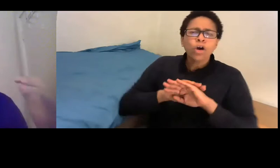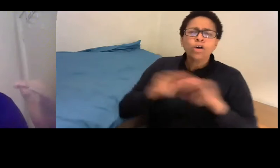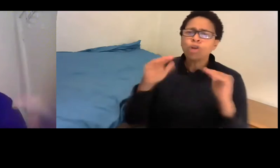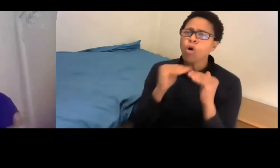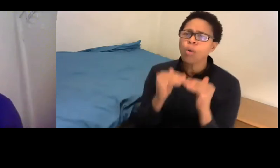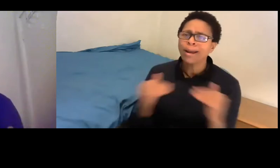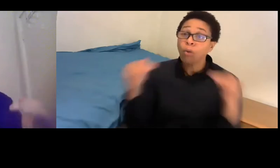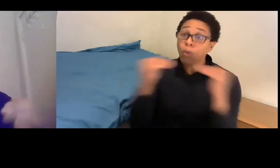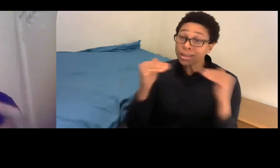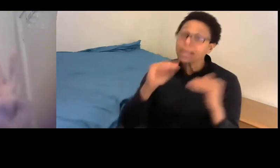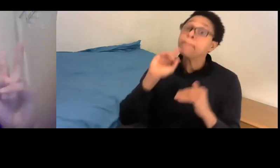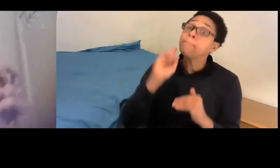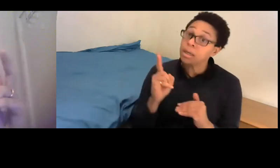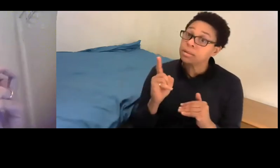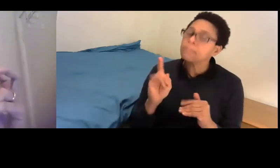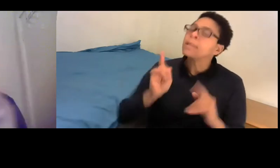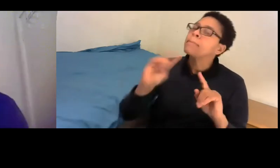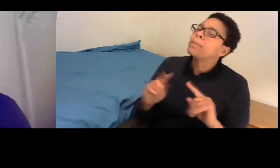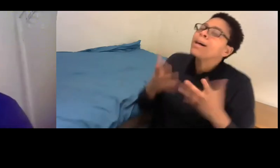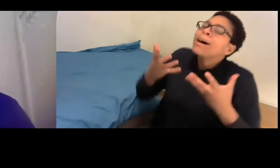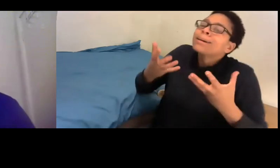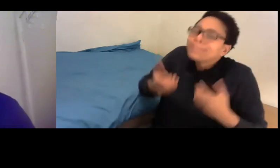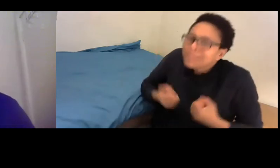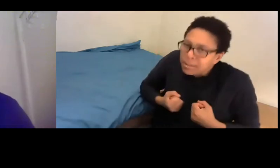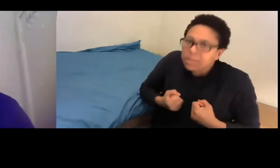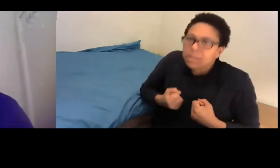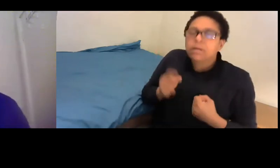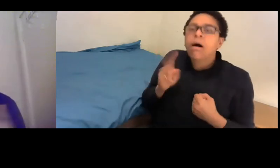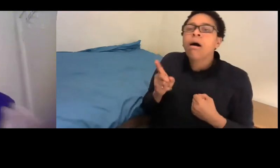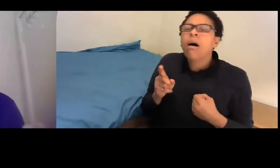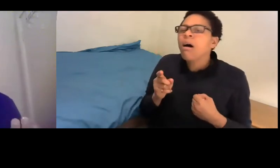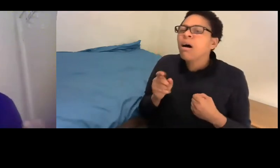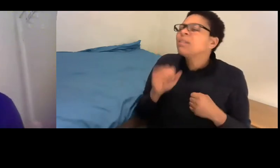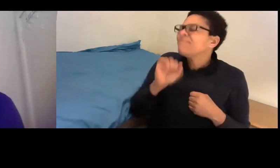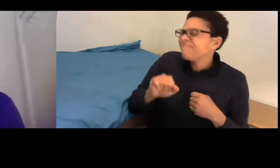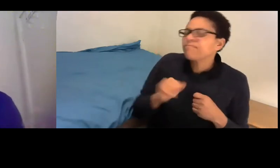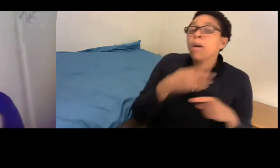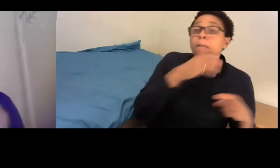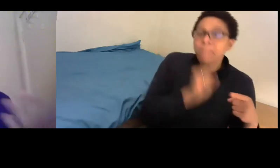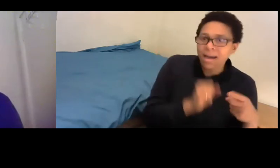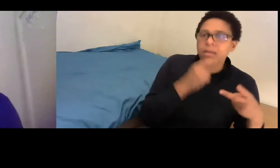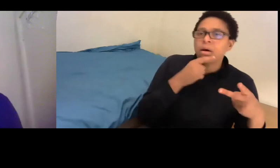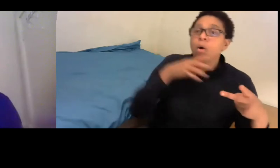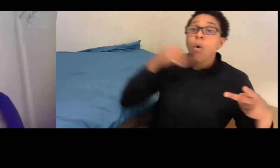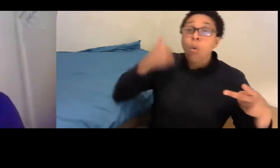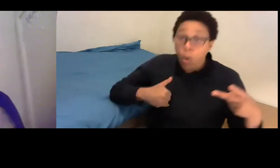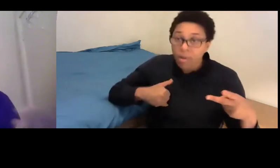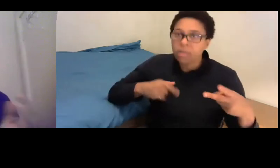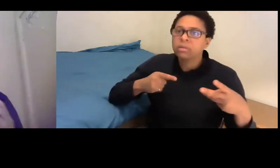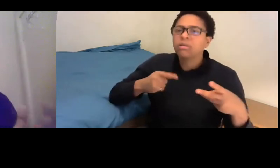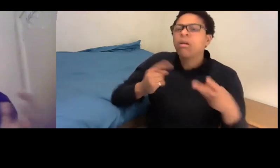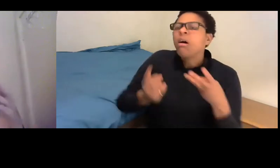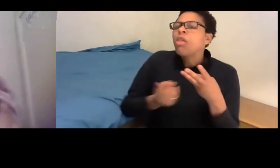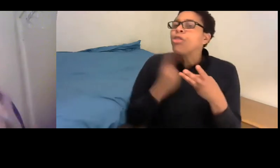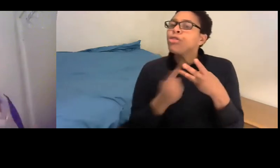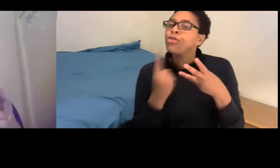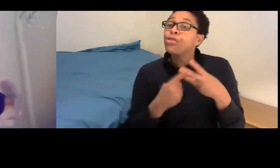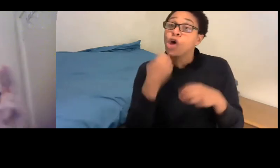were tolerated as long as people knew their place in the hierarchy. And as long as if they had same sex relationships,